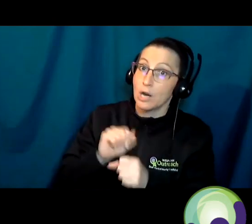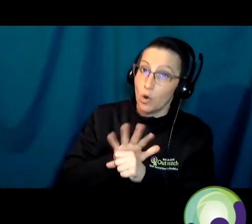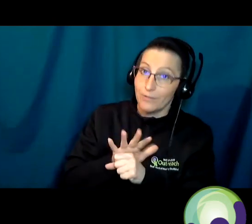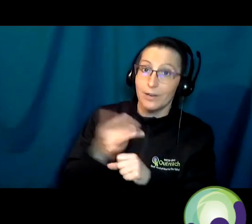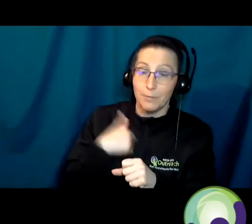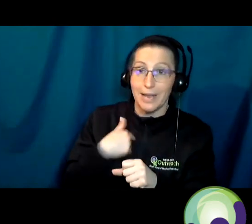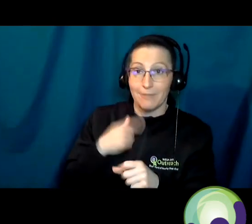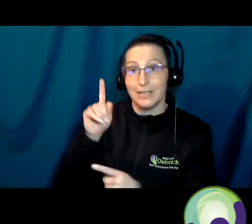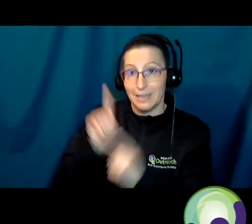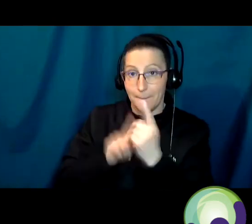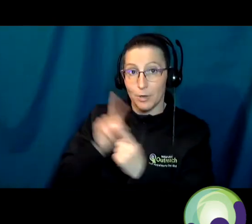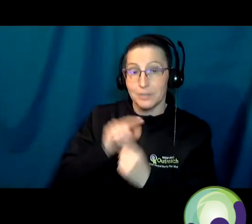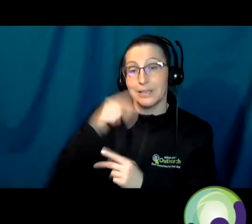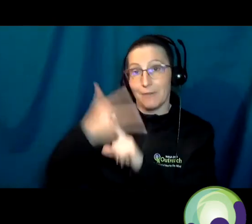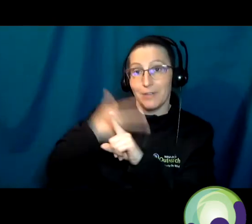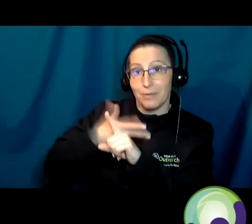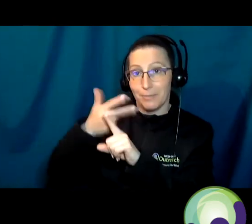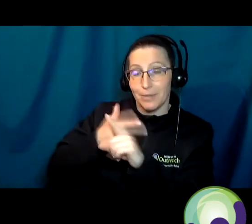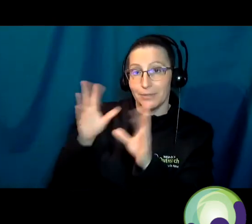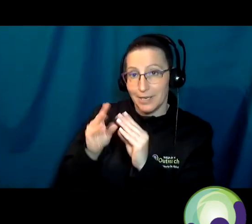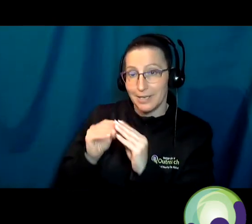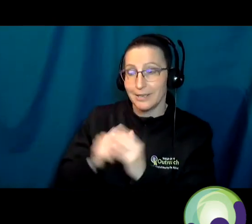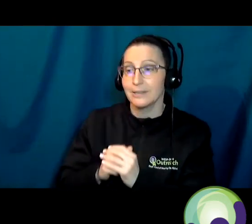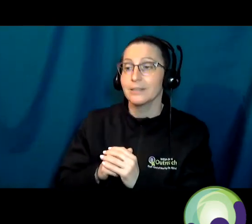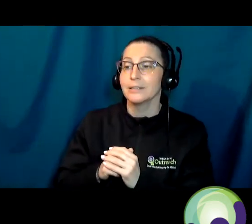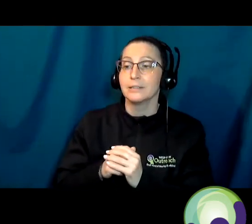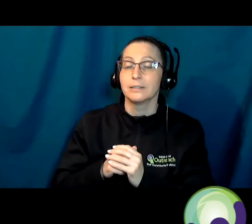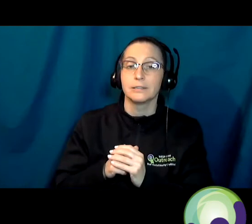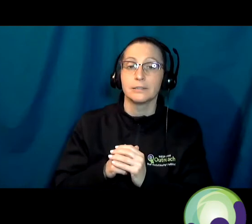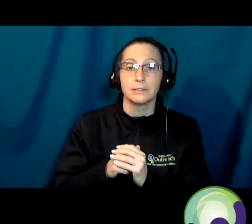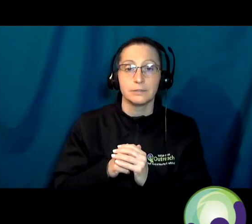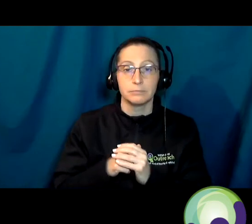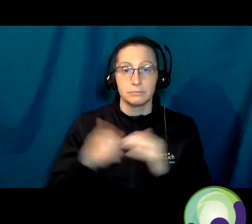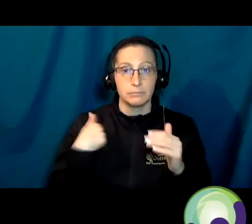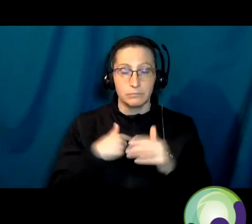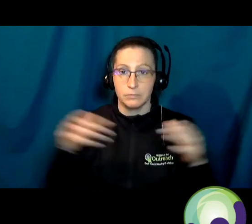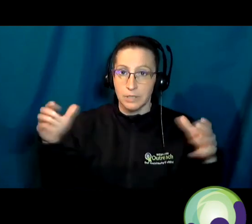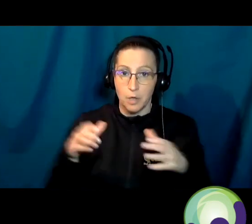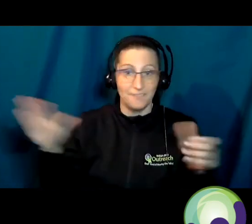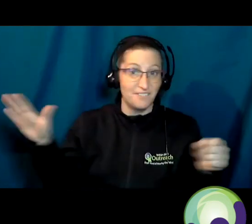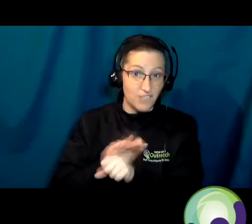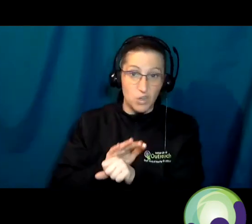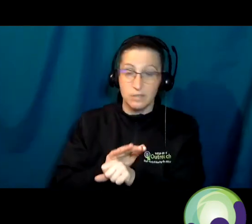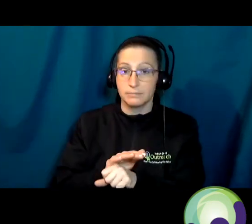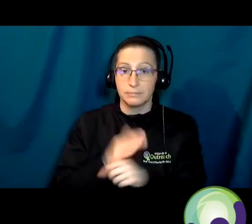quarterly meetings. So four times a year we gather the full group, whether it's the Cross Plains